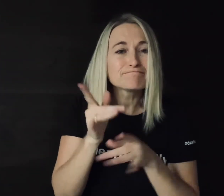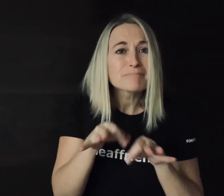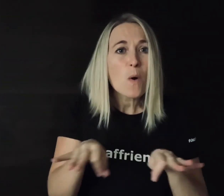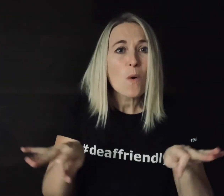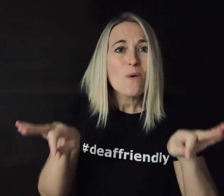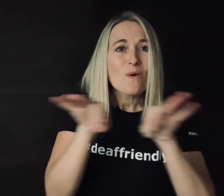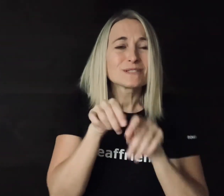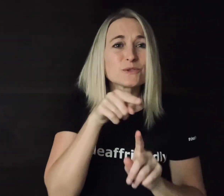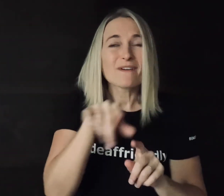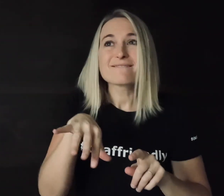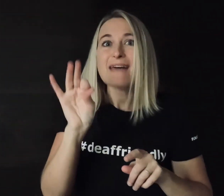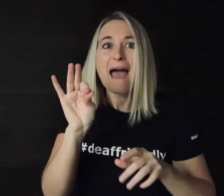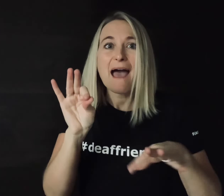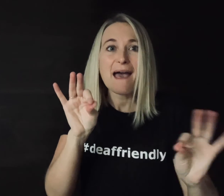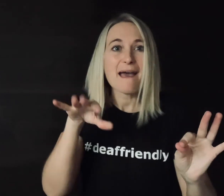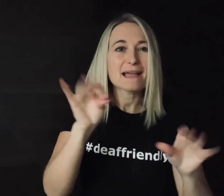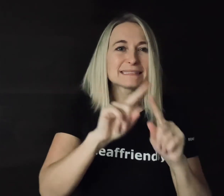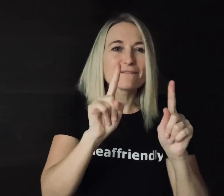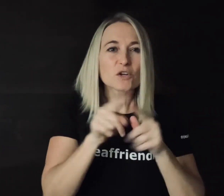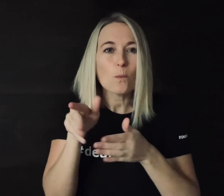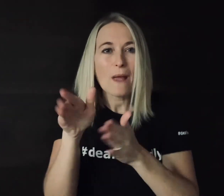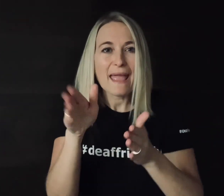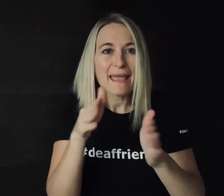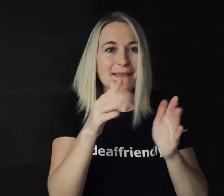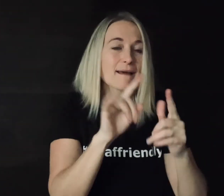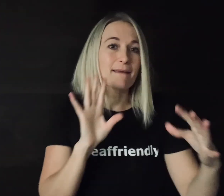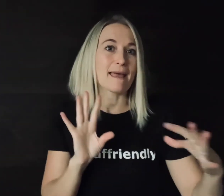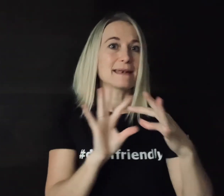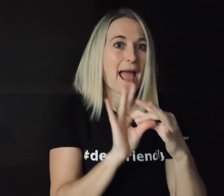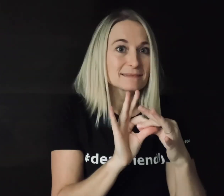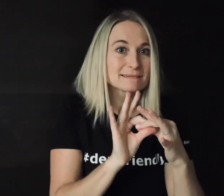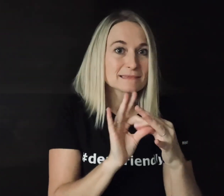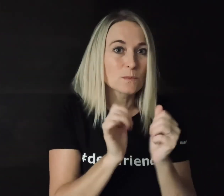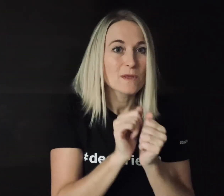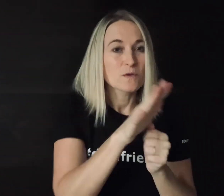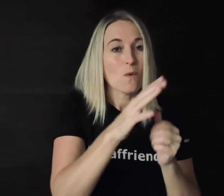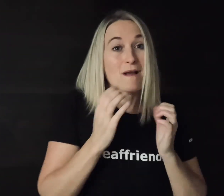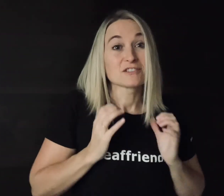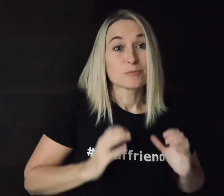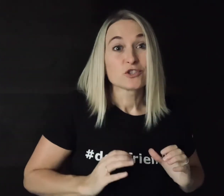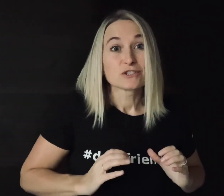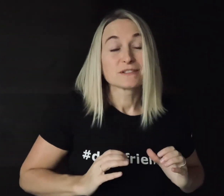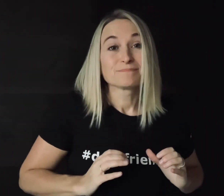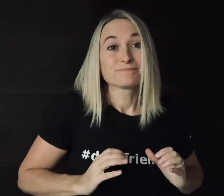it’s important that you find different ways to connect with your customers.